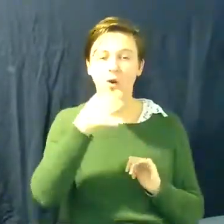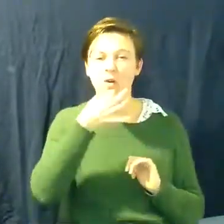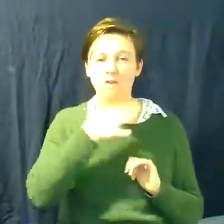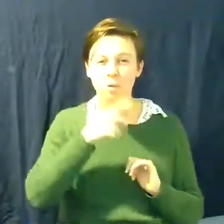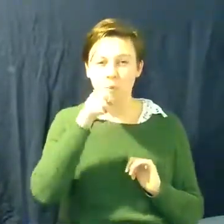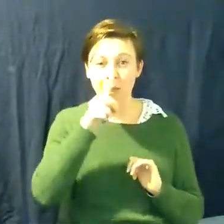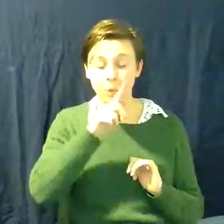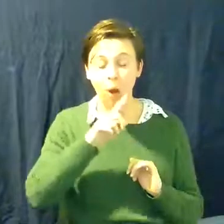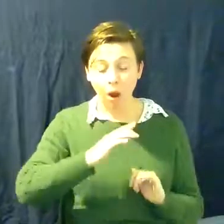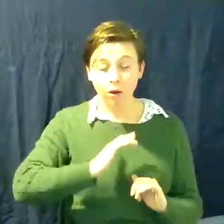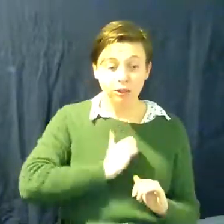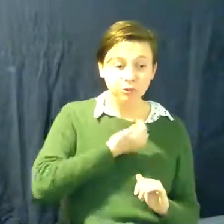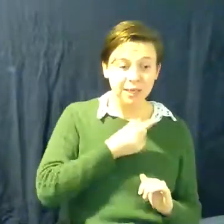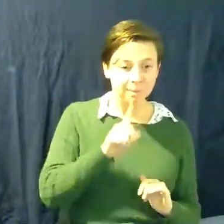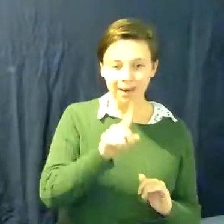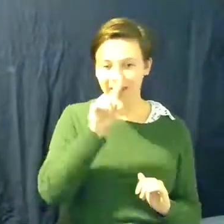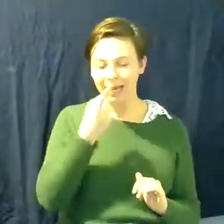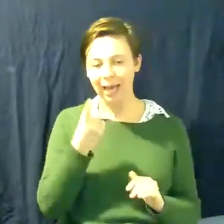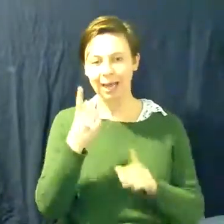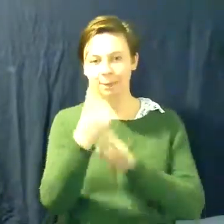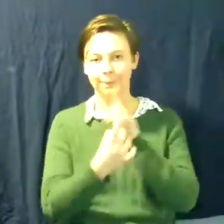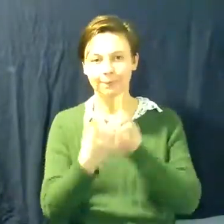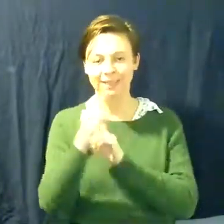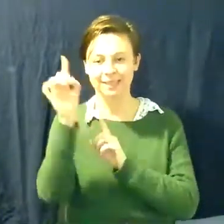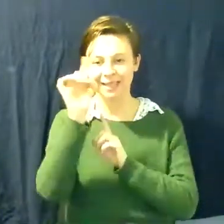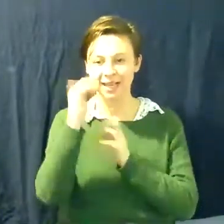will get more people online for the training. I know of a couple of